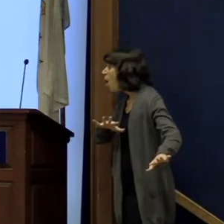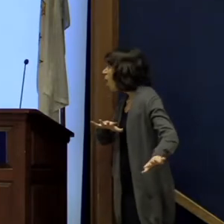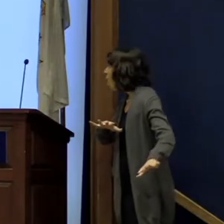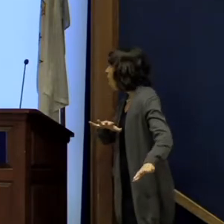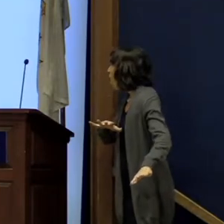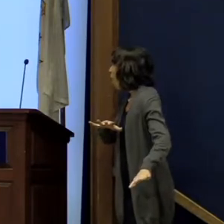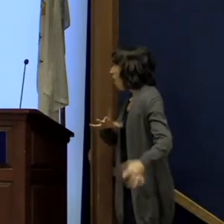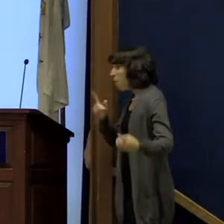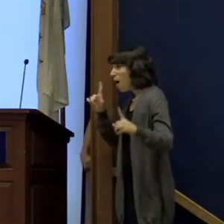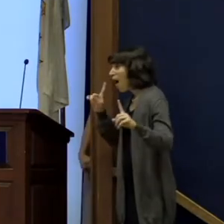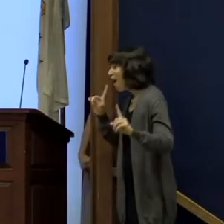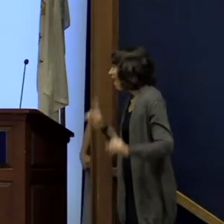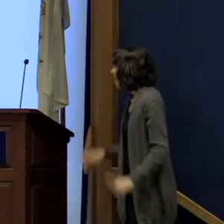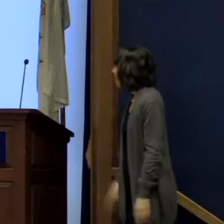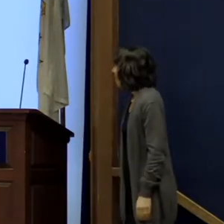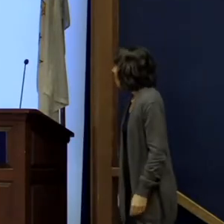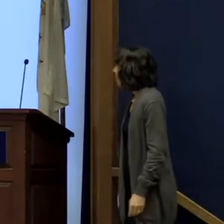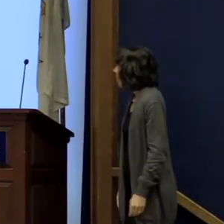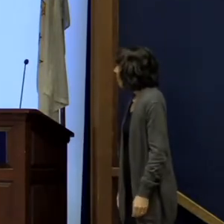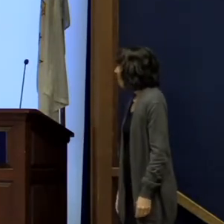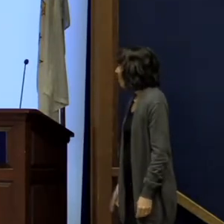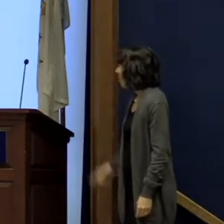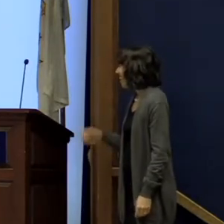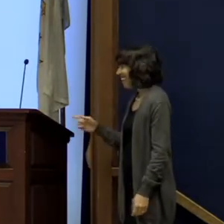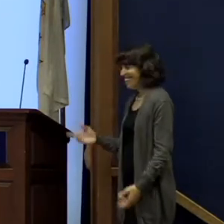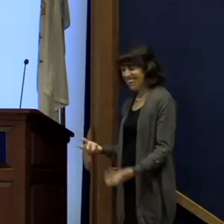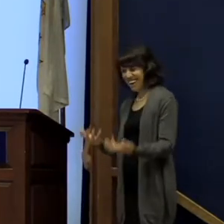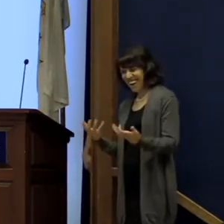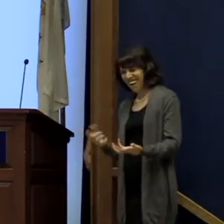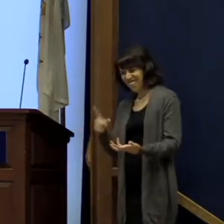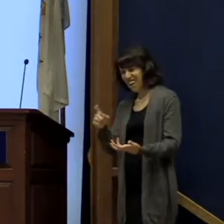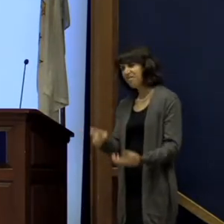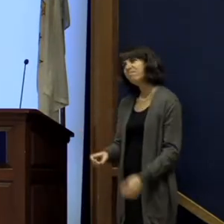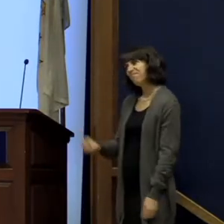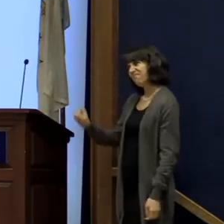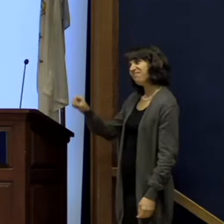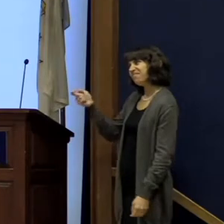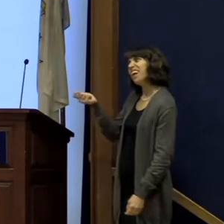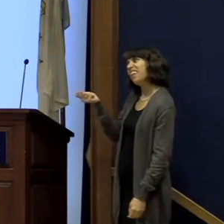Like is a heavy a little bit you think like justify woody